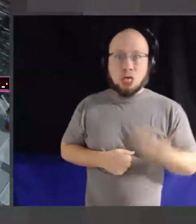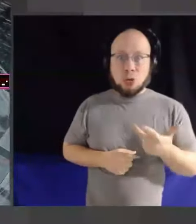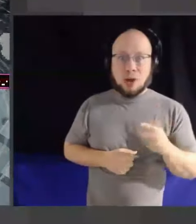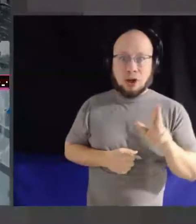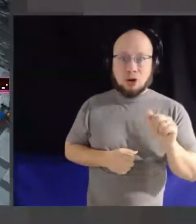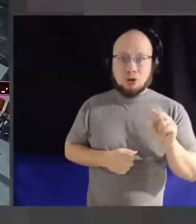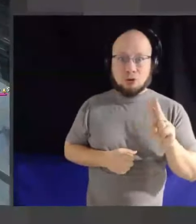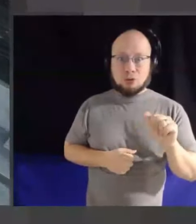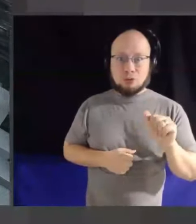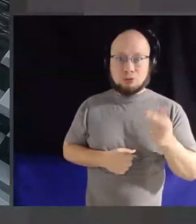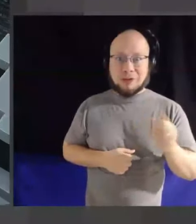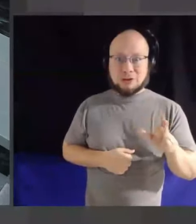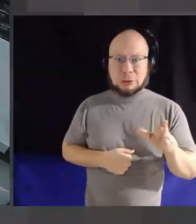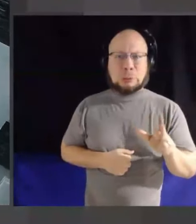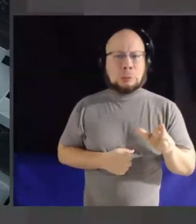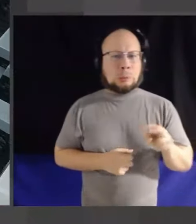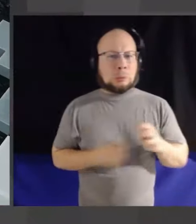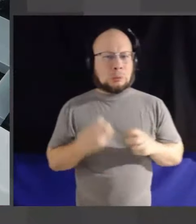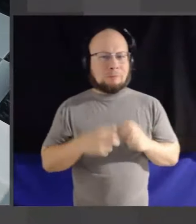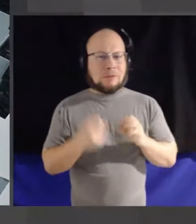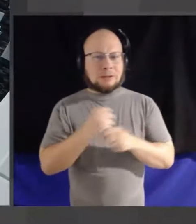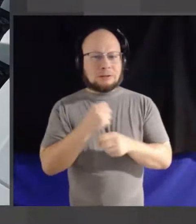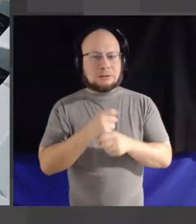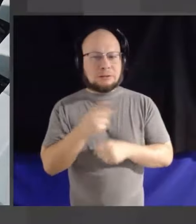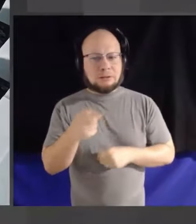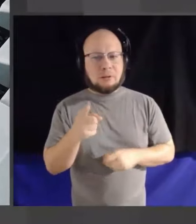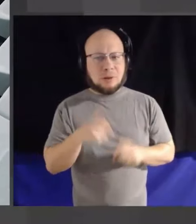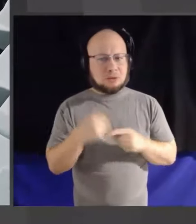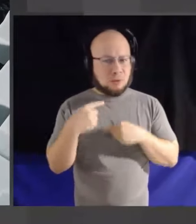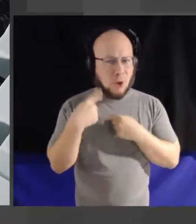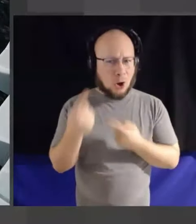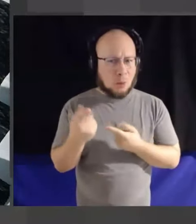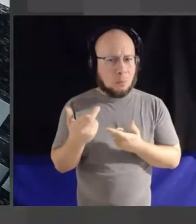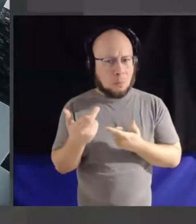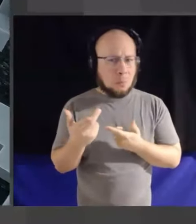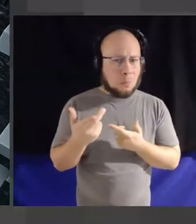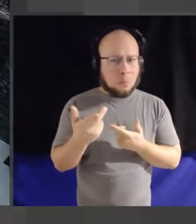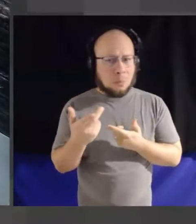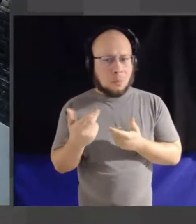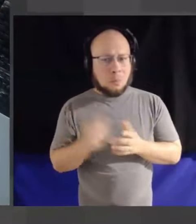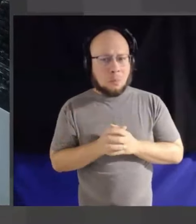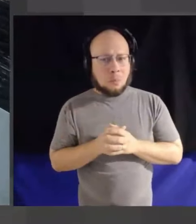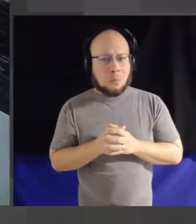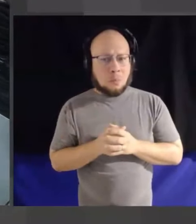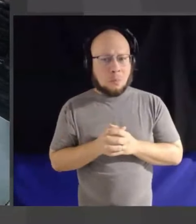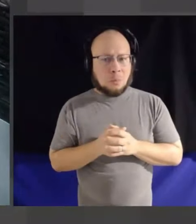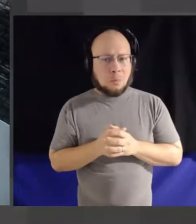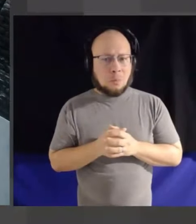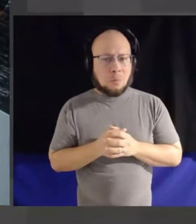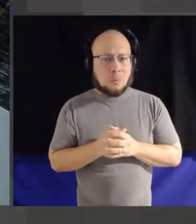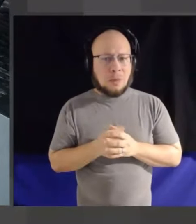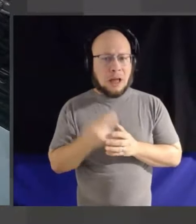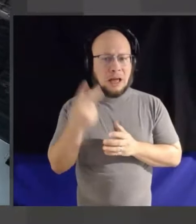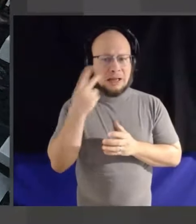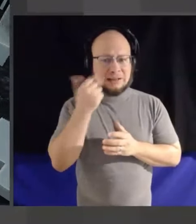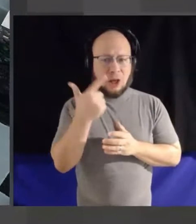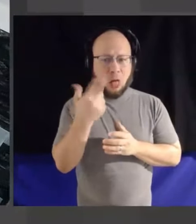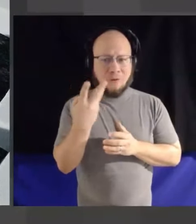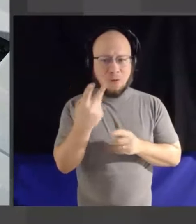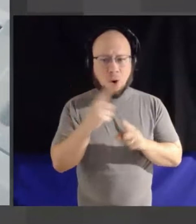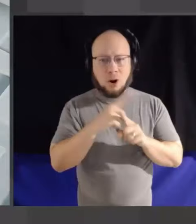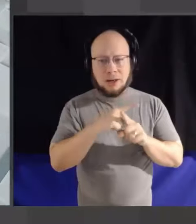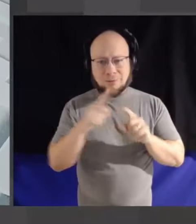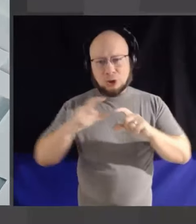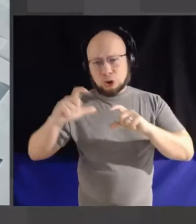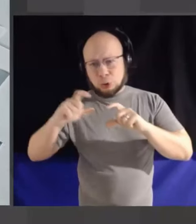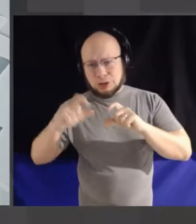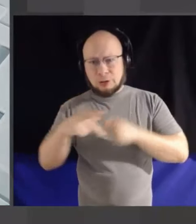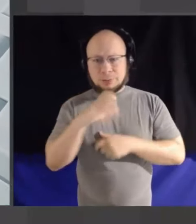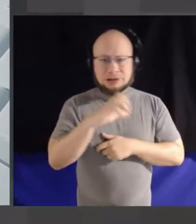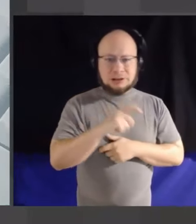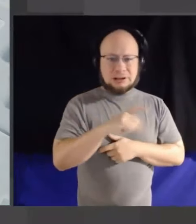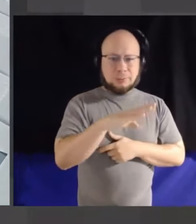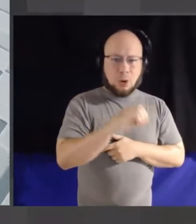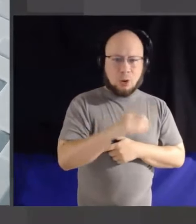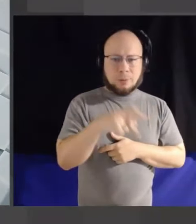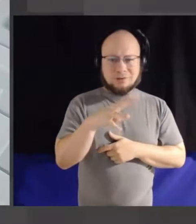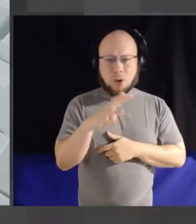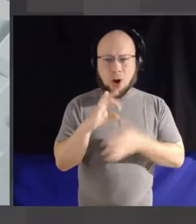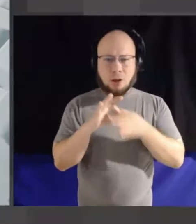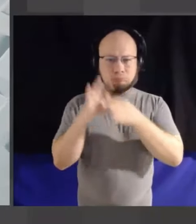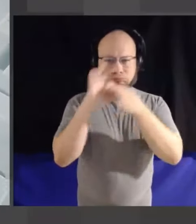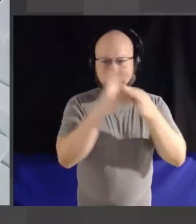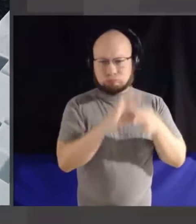OUR ADVENTURES ARE STRONG.